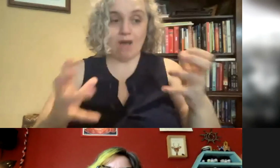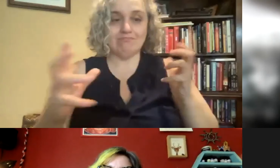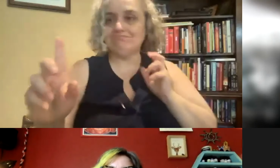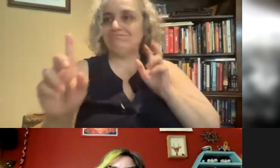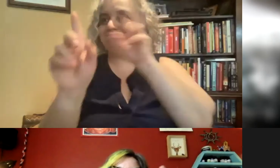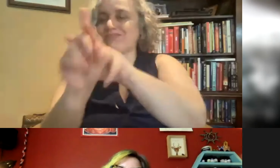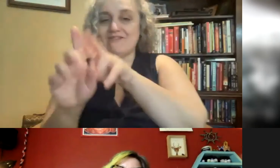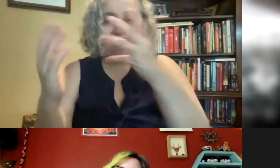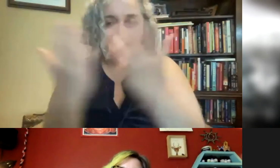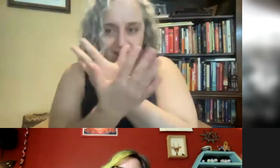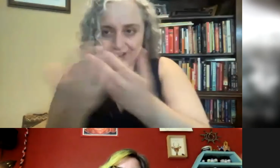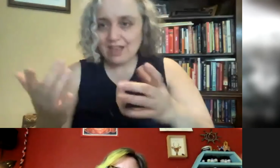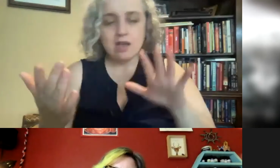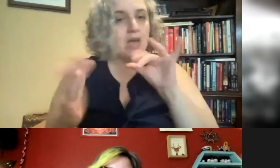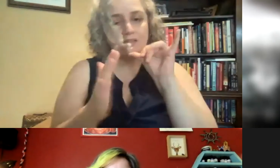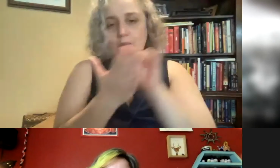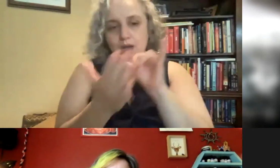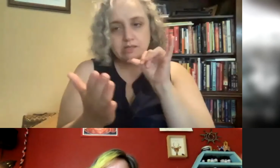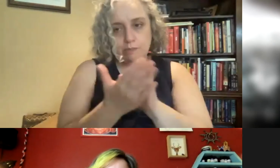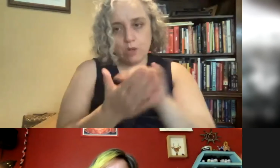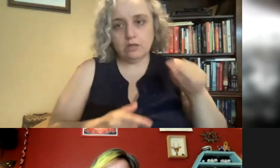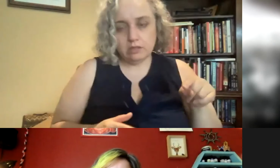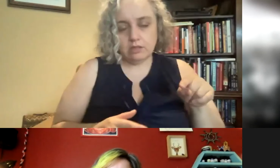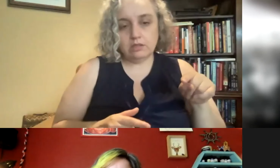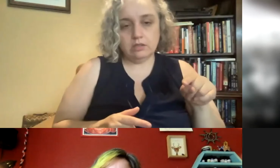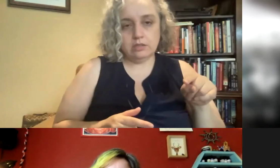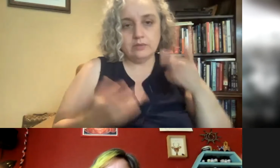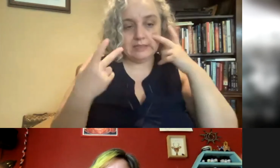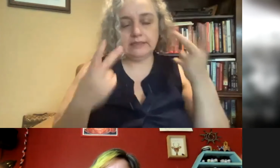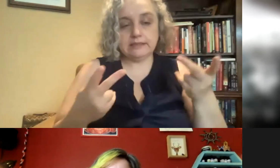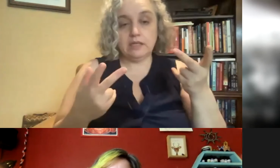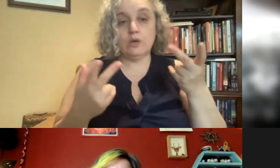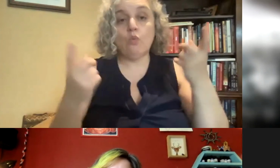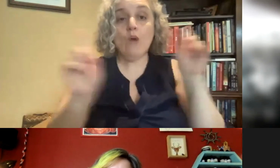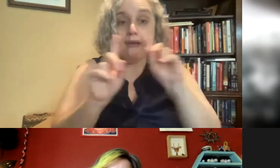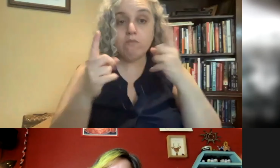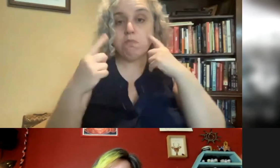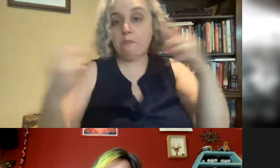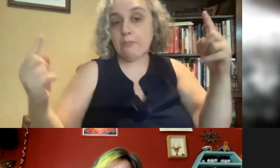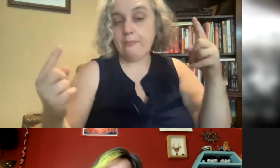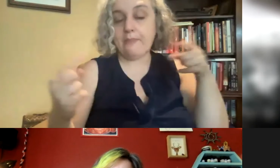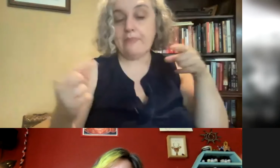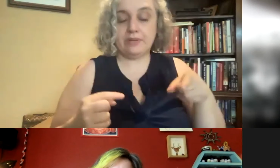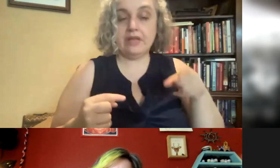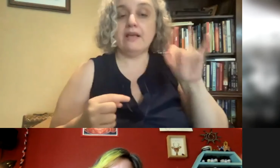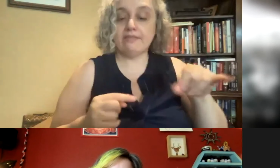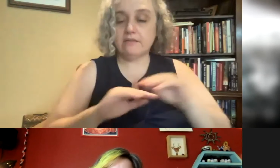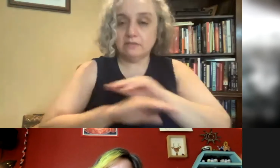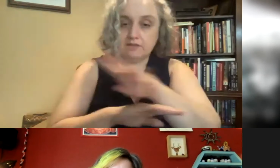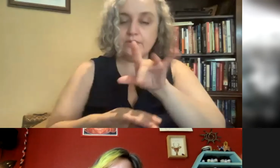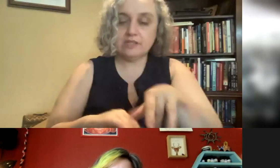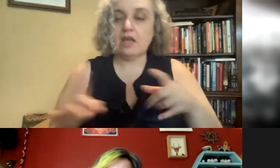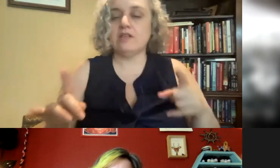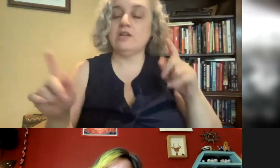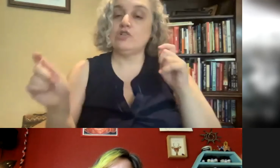I think as we really see where it is most powerful, that should turn down, similar to what happened with Flash,